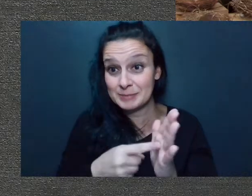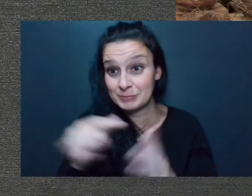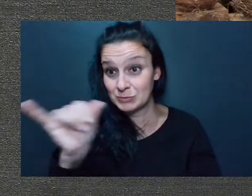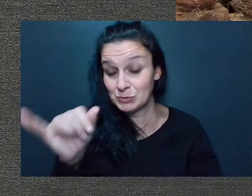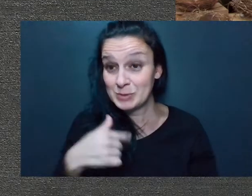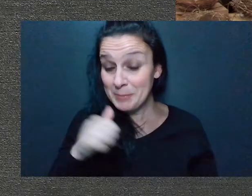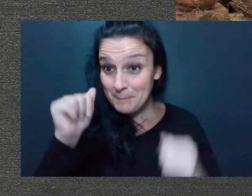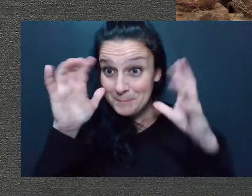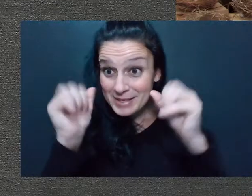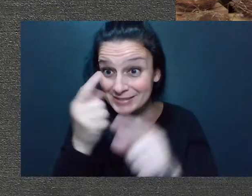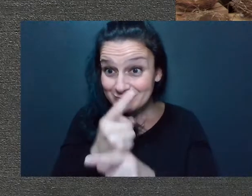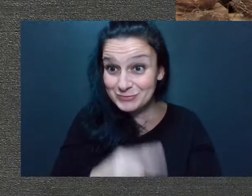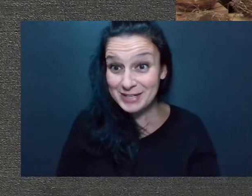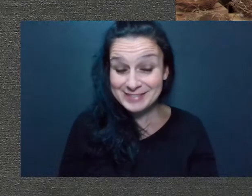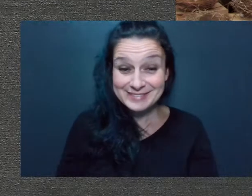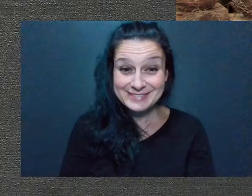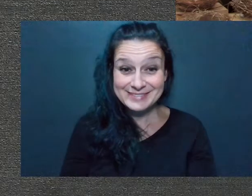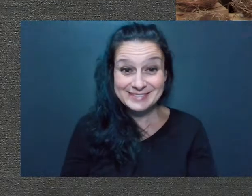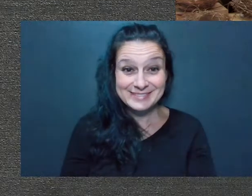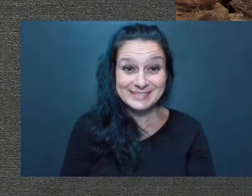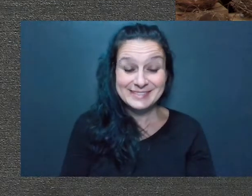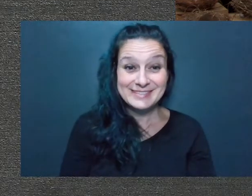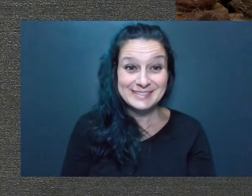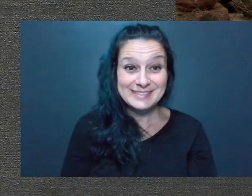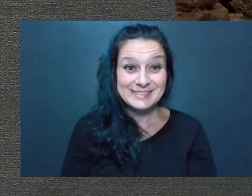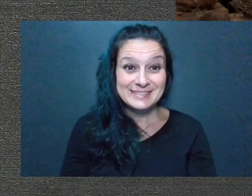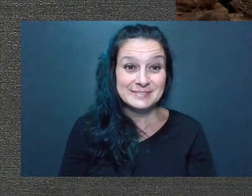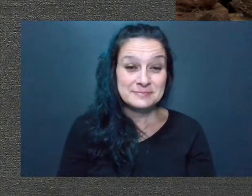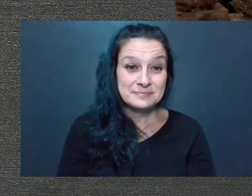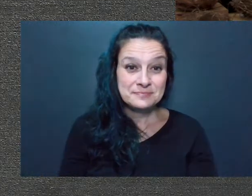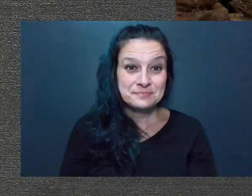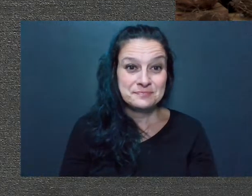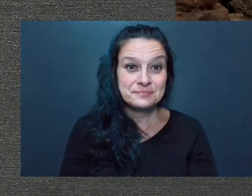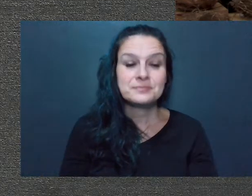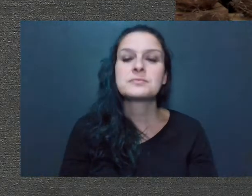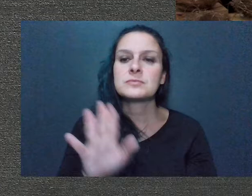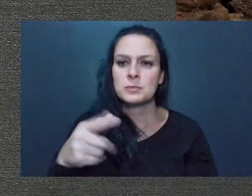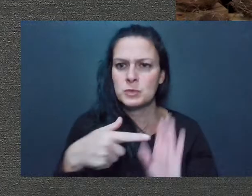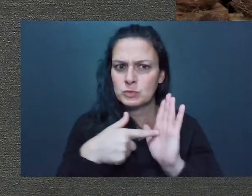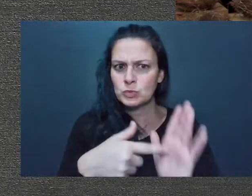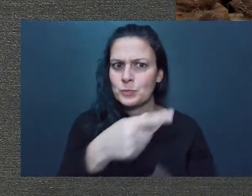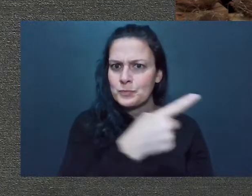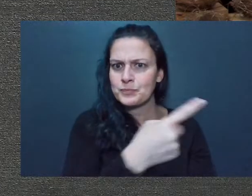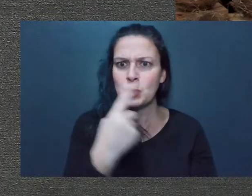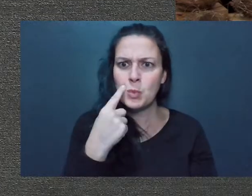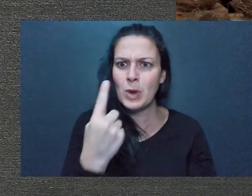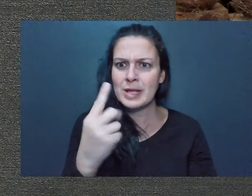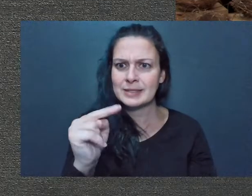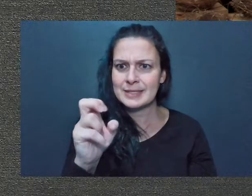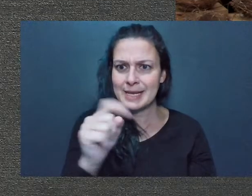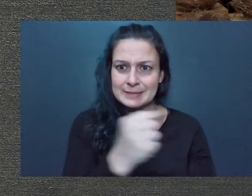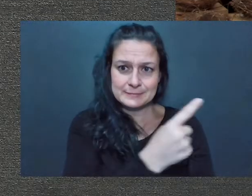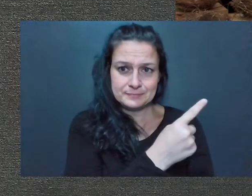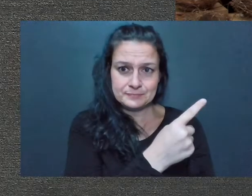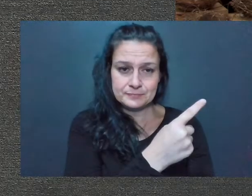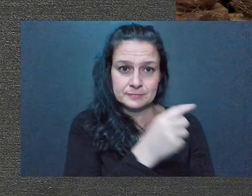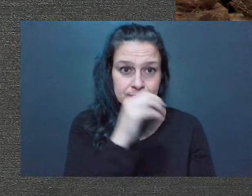Isn't that amazing? That's amazing. I think it's amazing. So I wanted to show you this nest first.